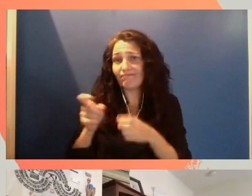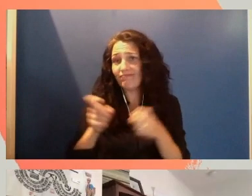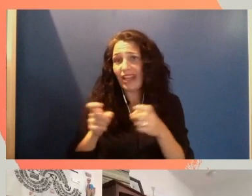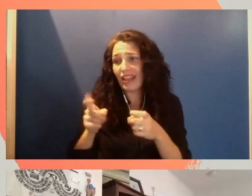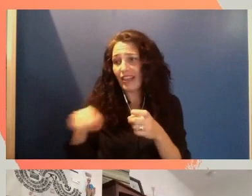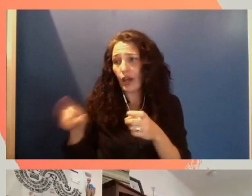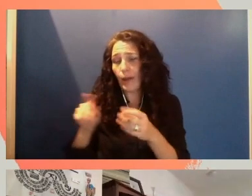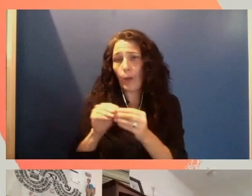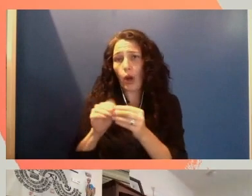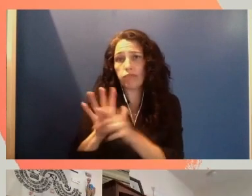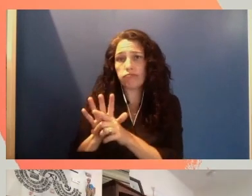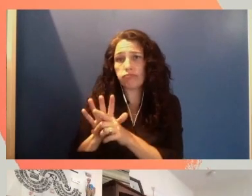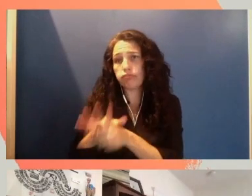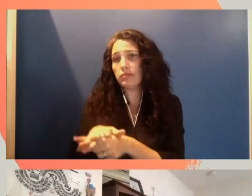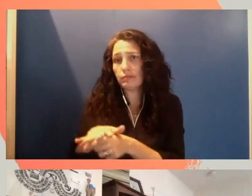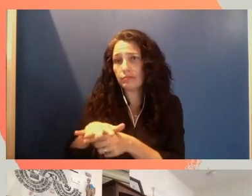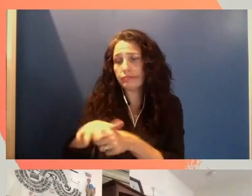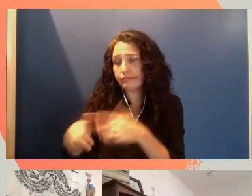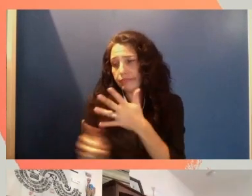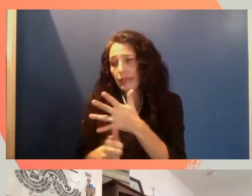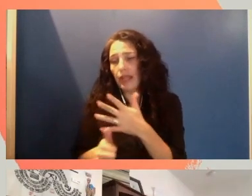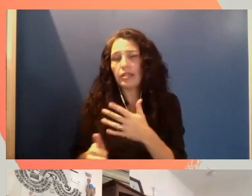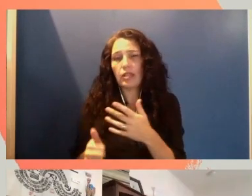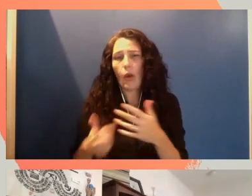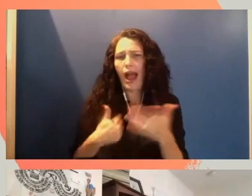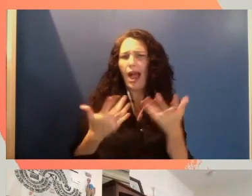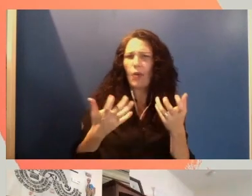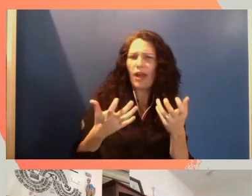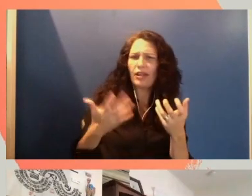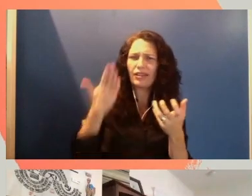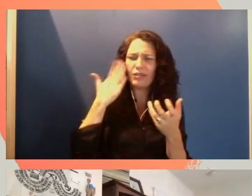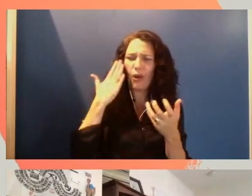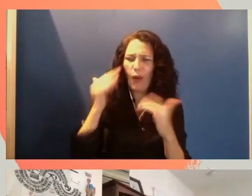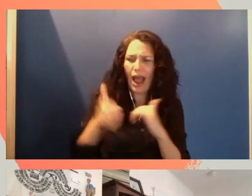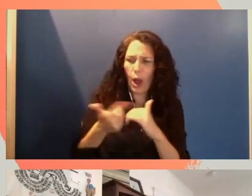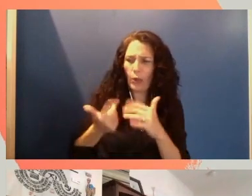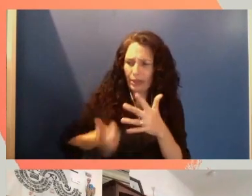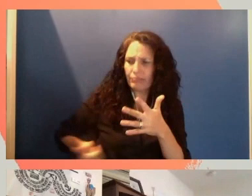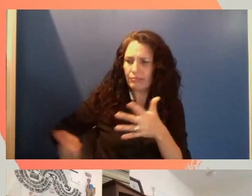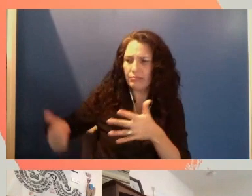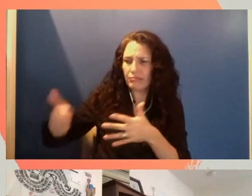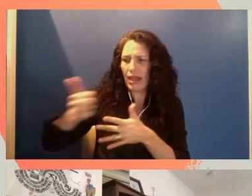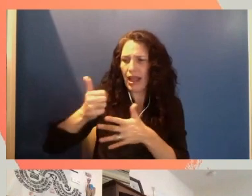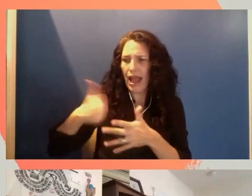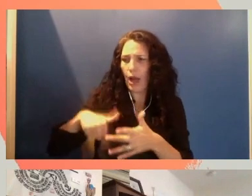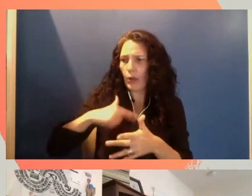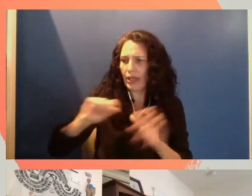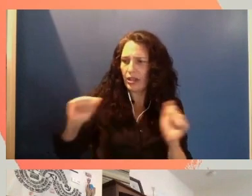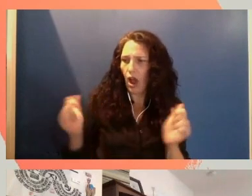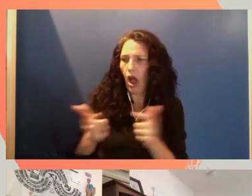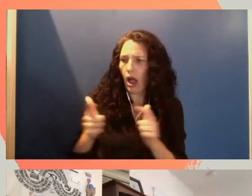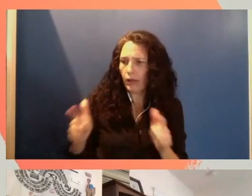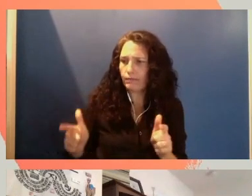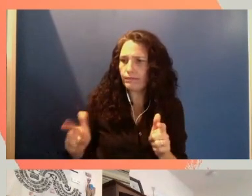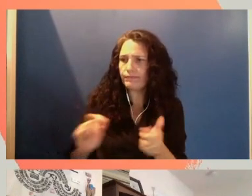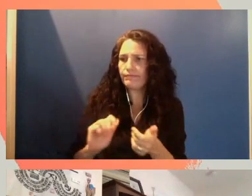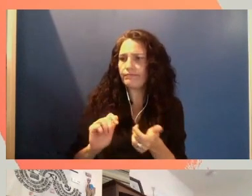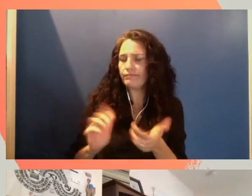And so, to me, there's those things that I just don't know how to, they're not two different entities, right? And I would guess that's probably the same